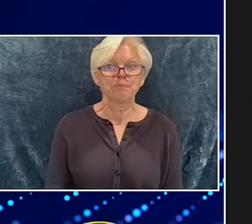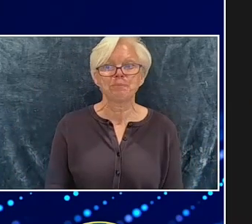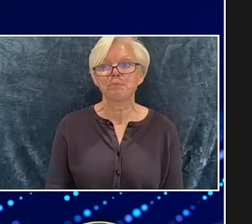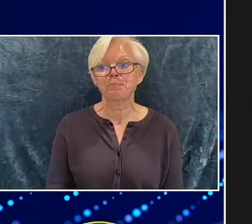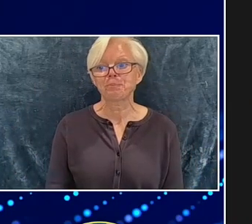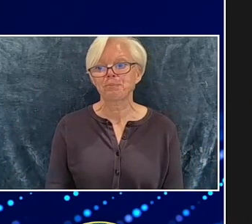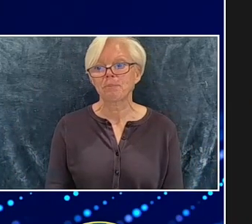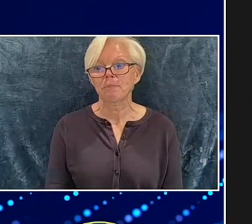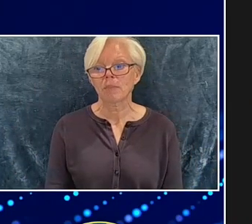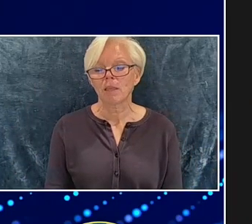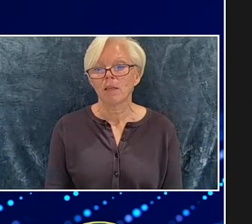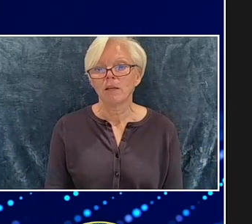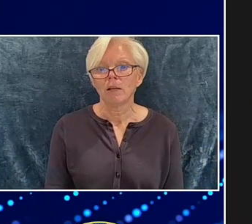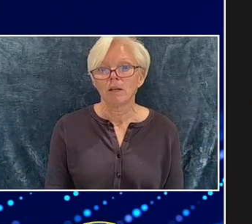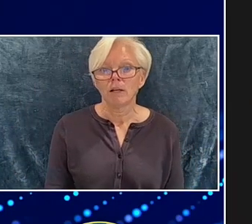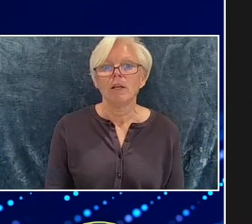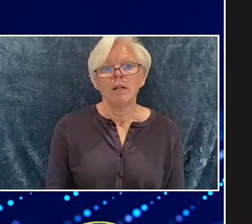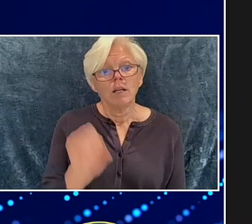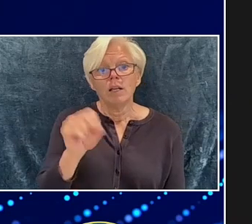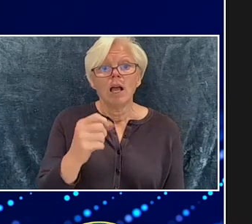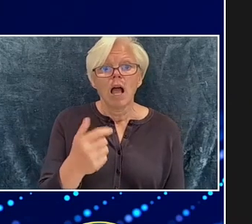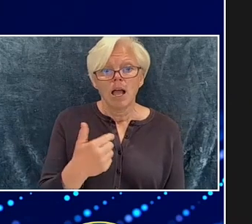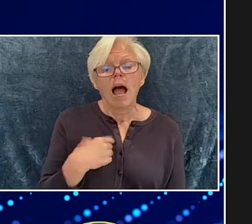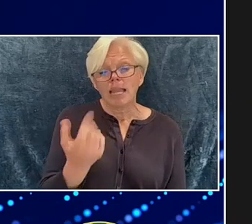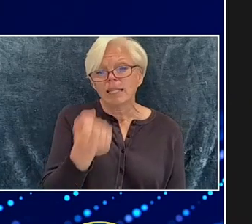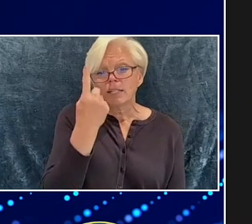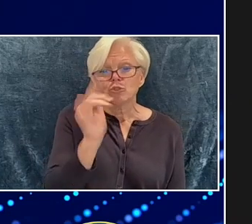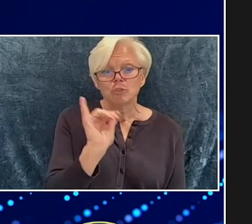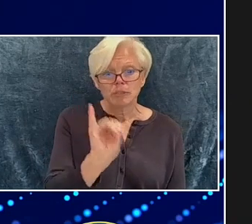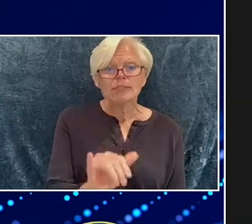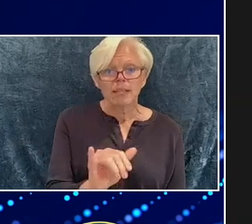Yeah, I can understand that, you know,